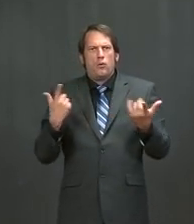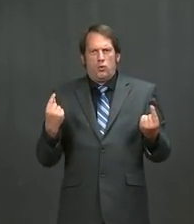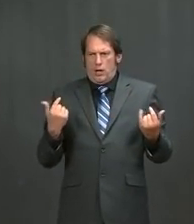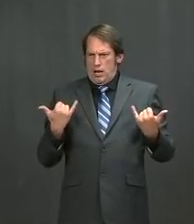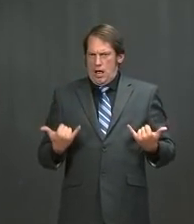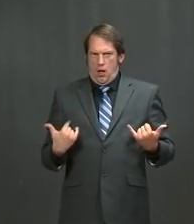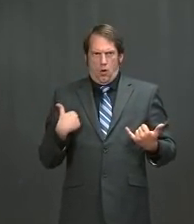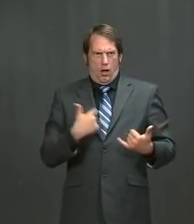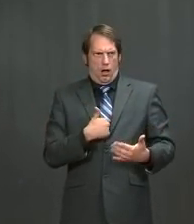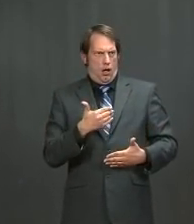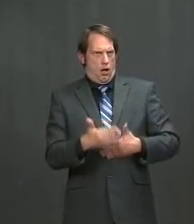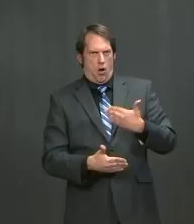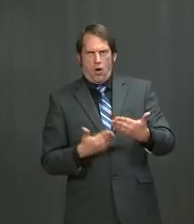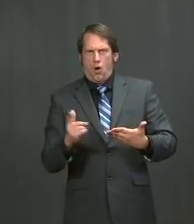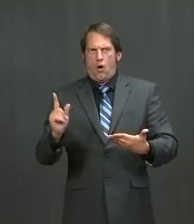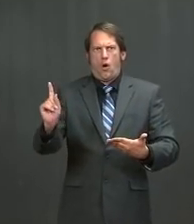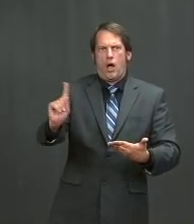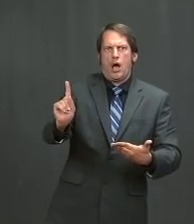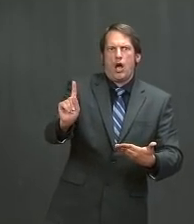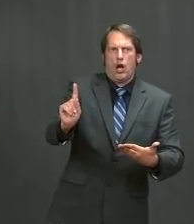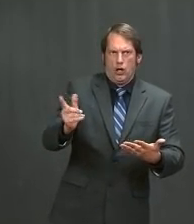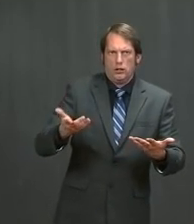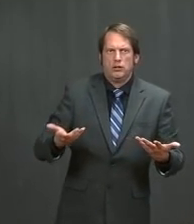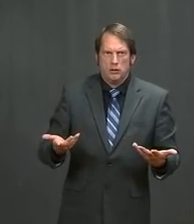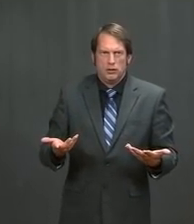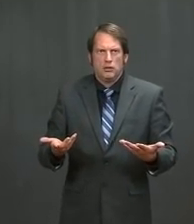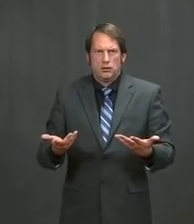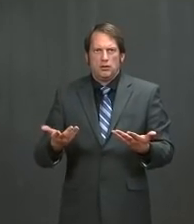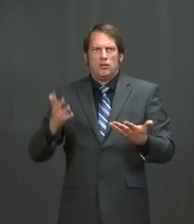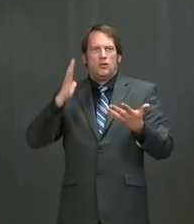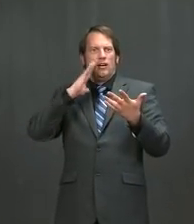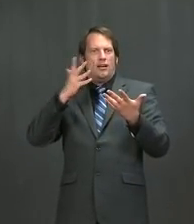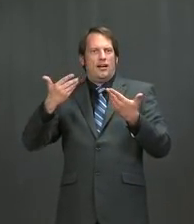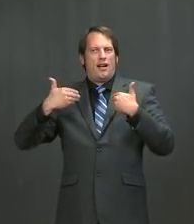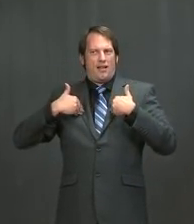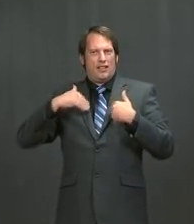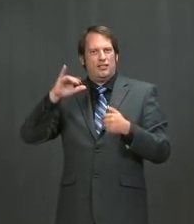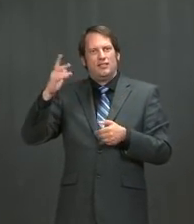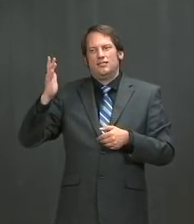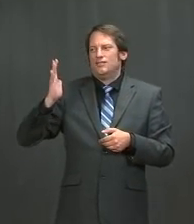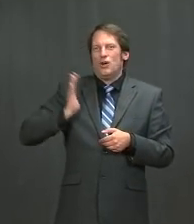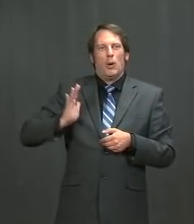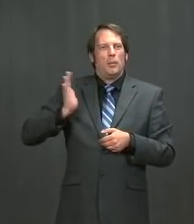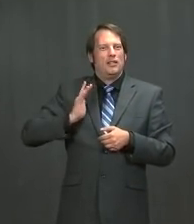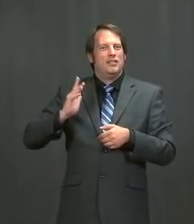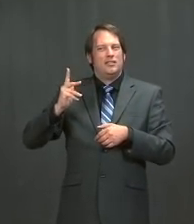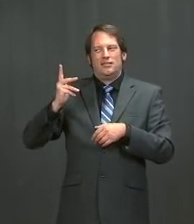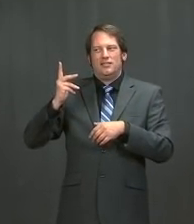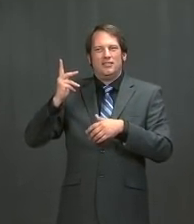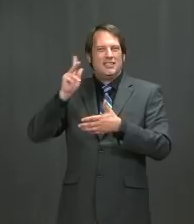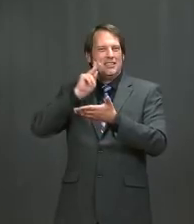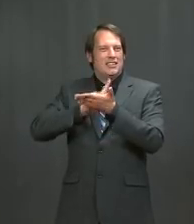former Secretary John Kerry -- are hard at work on putting together plans and working to implement. Go ahead, in the back.